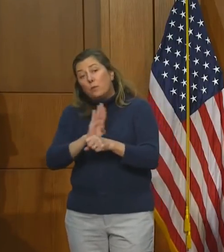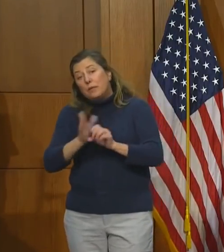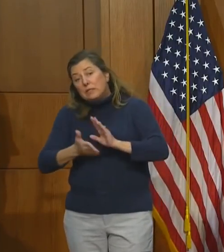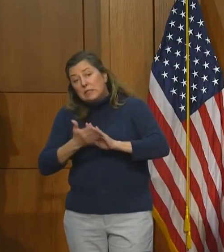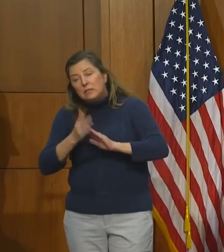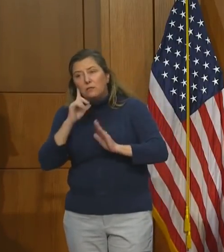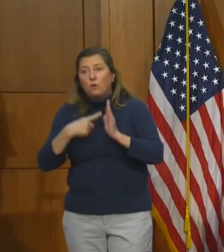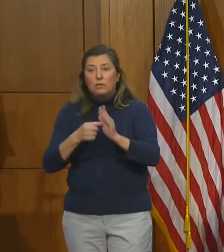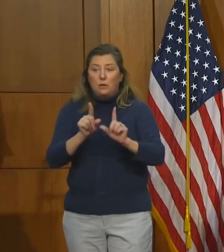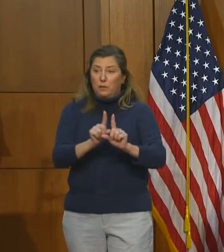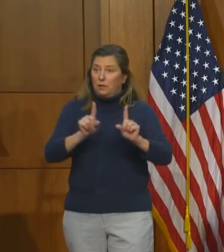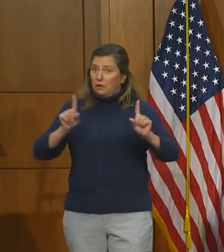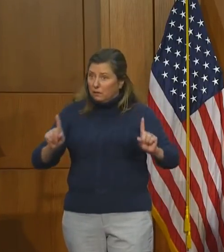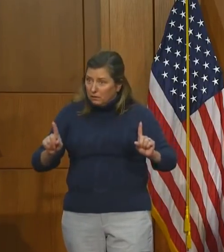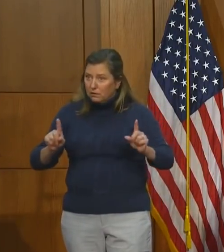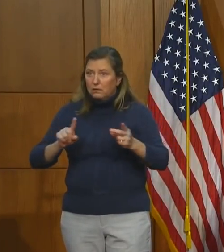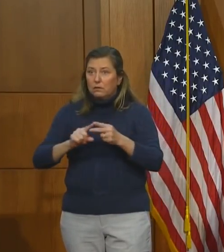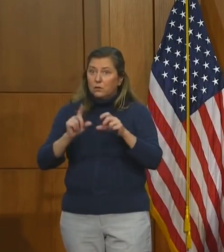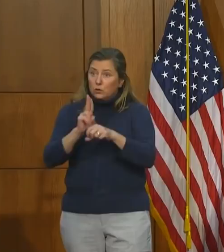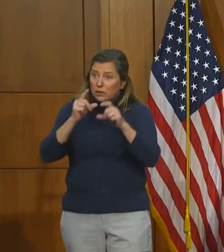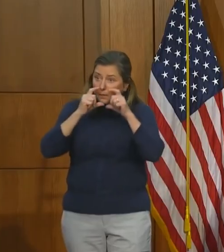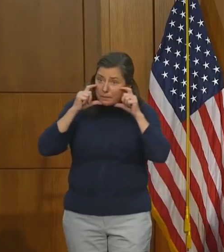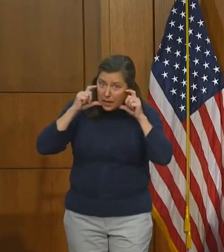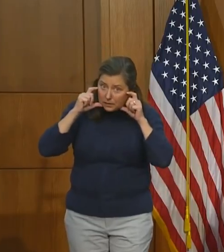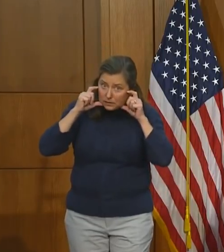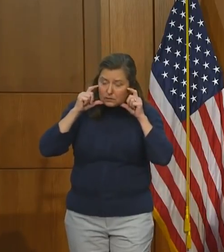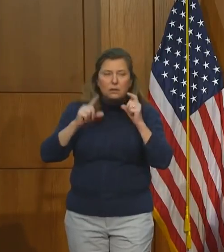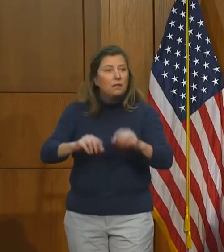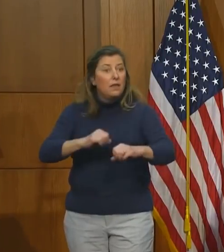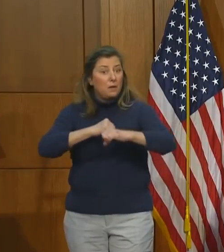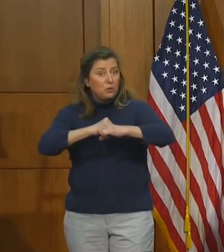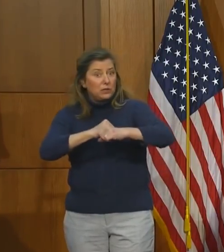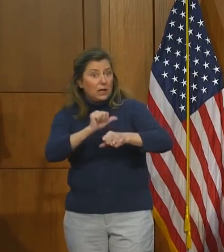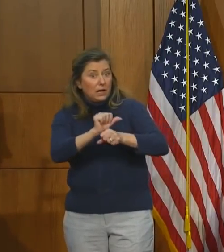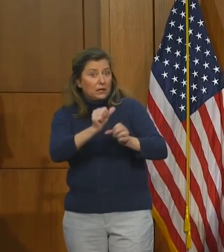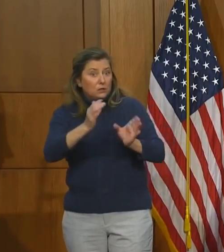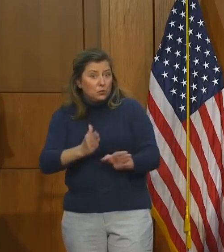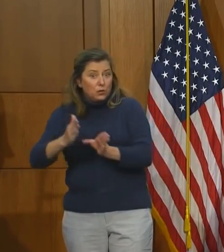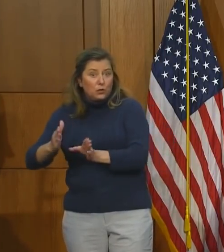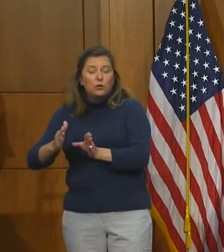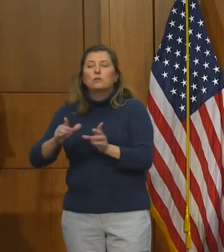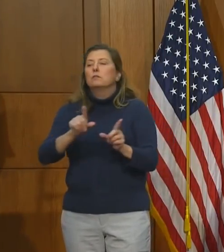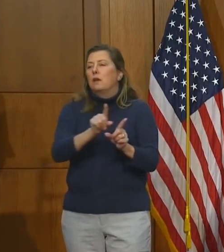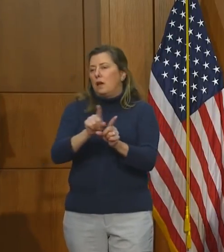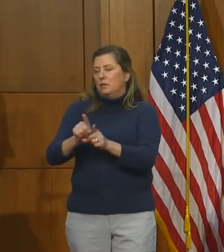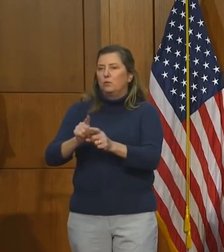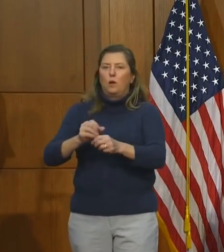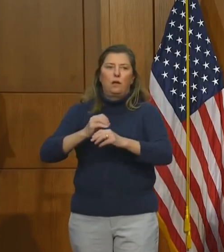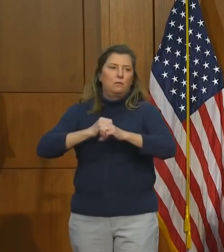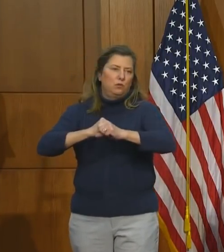EVERYTHING POSSIBLE TO PROTECT YOU. THE RESTRICTIONS ON BUSINESS OPERATIONS SUCH AS